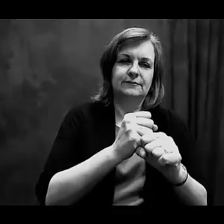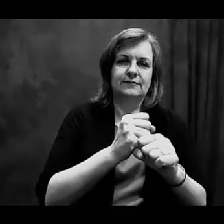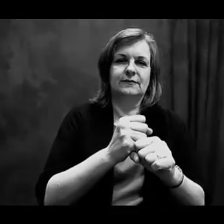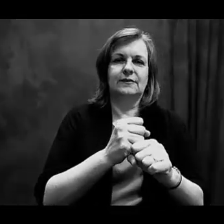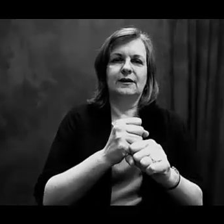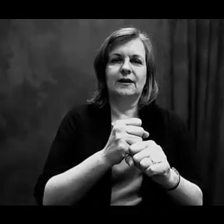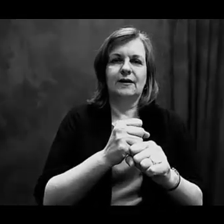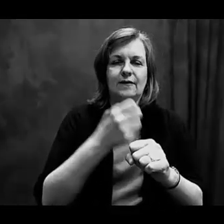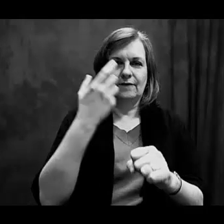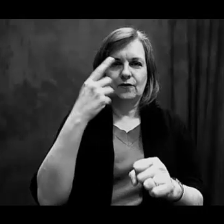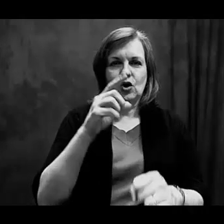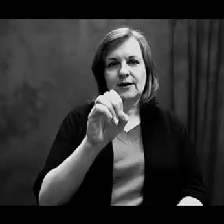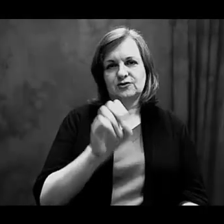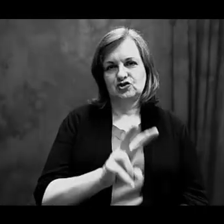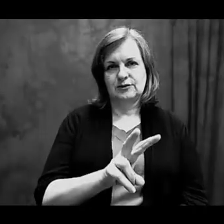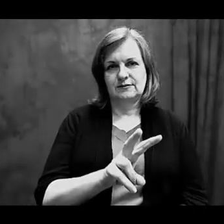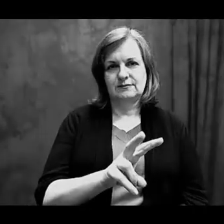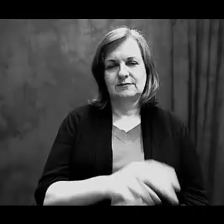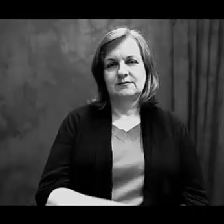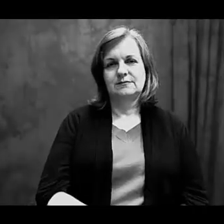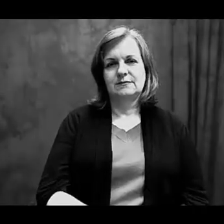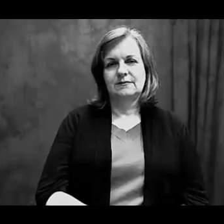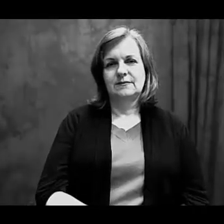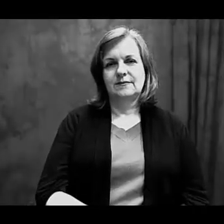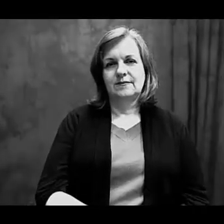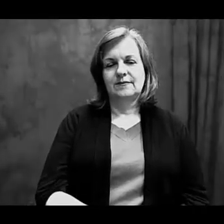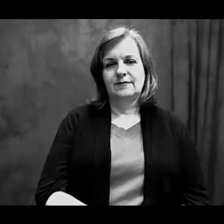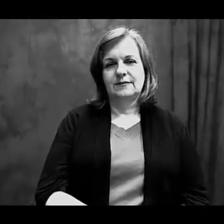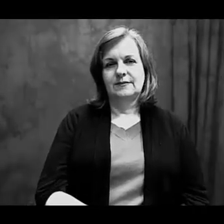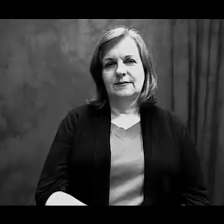is the fact that fetal hemoglobin